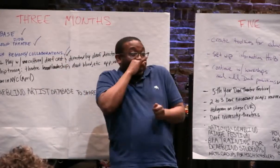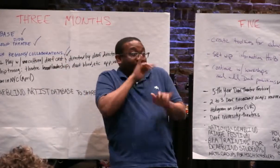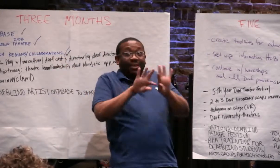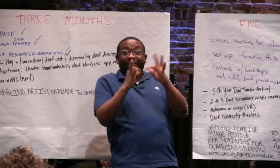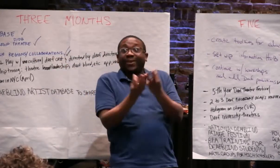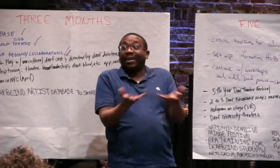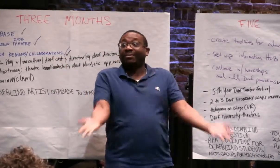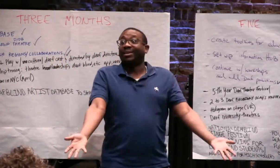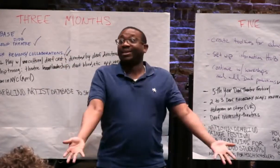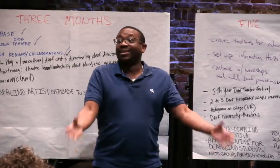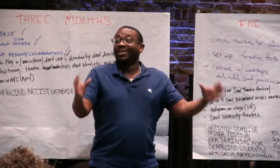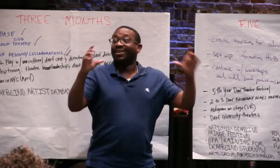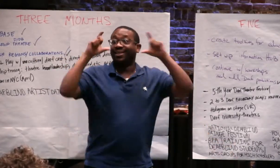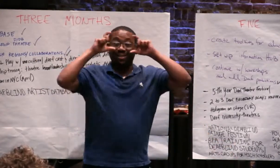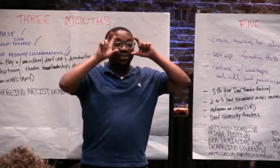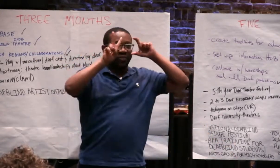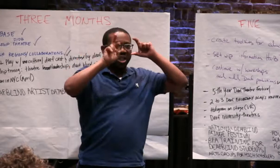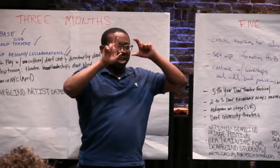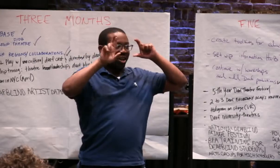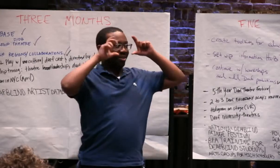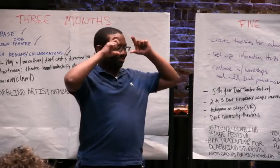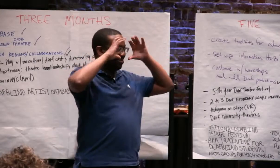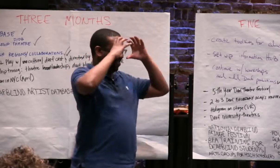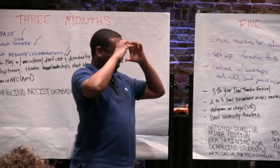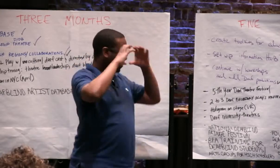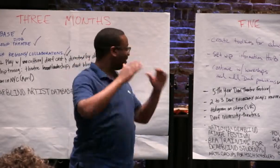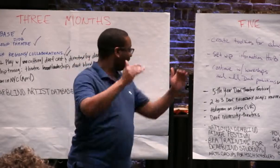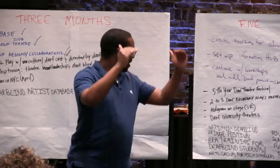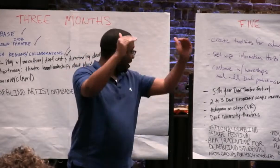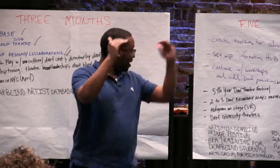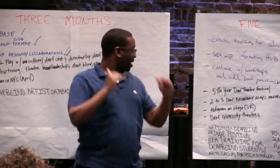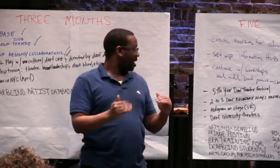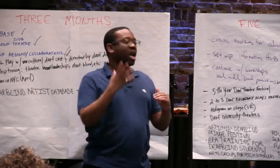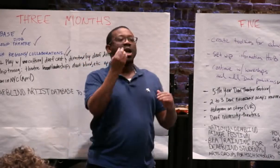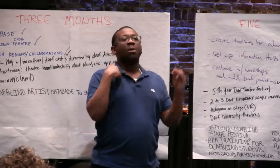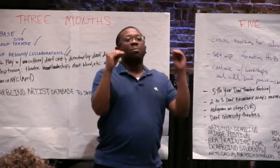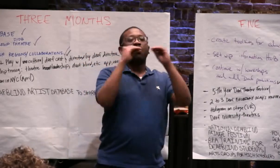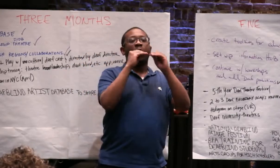And be immersed in an interactive experience, VR, go figure.